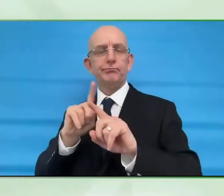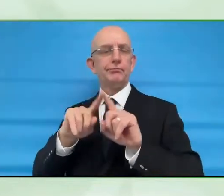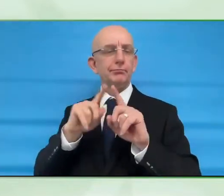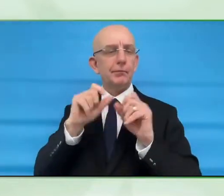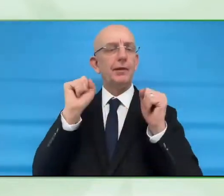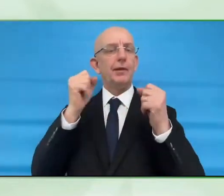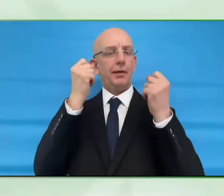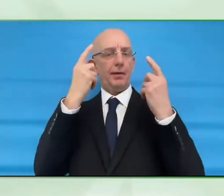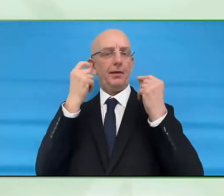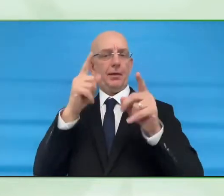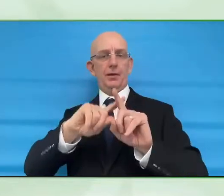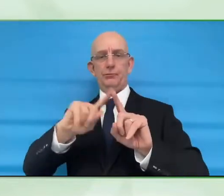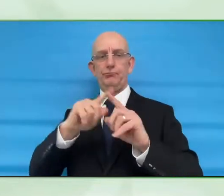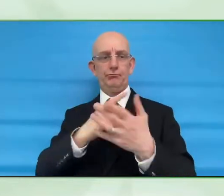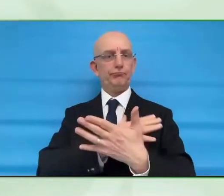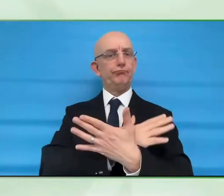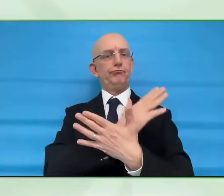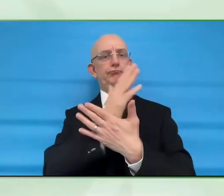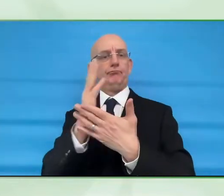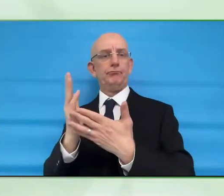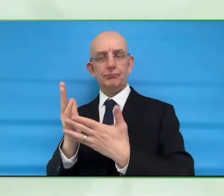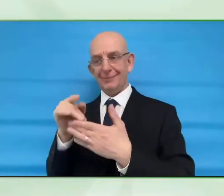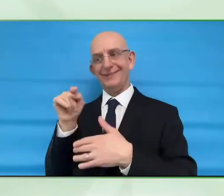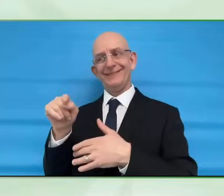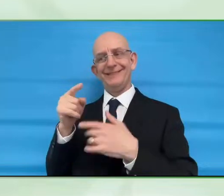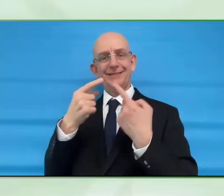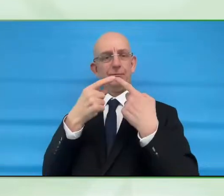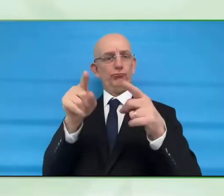altogether, really try and make something multimodal, you know?